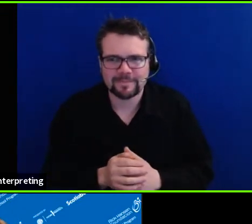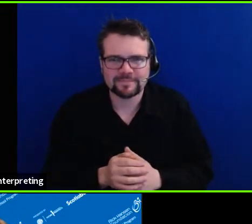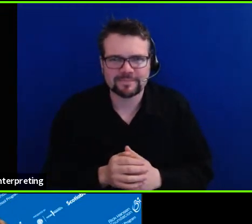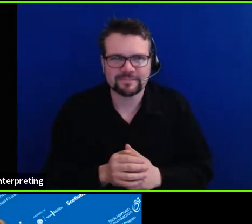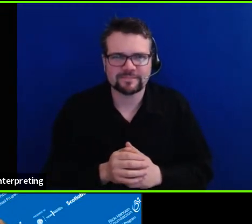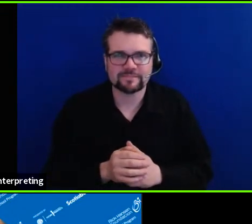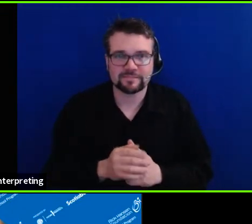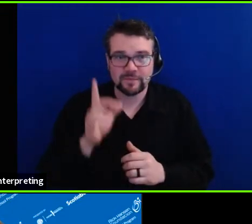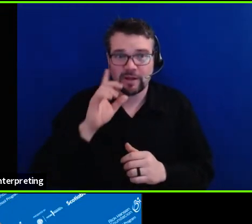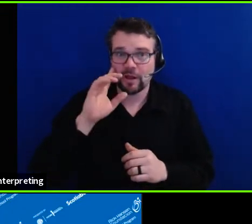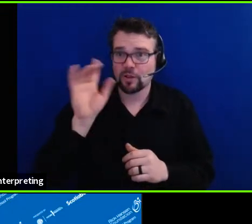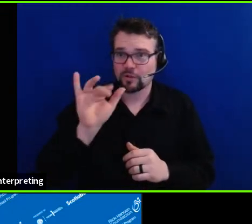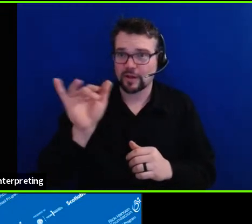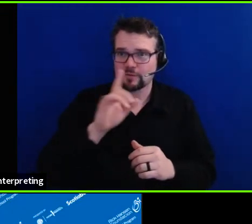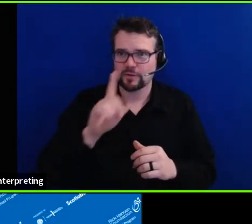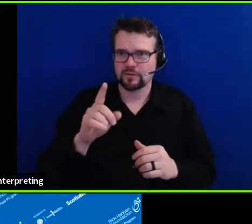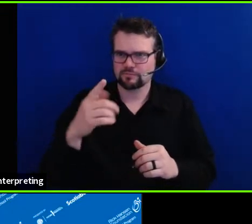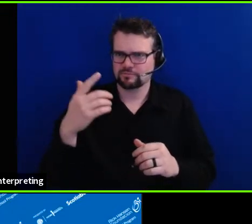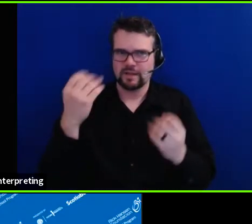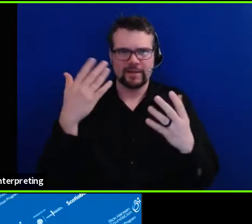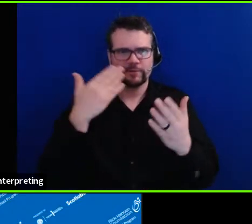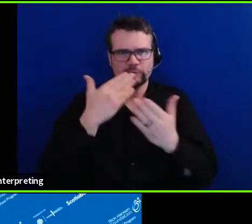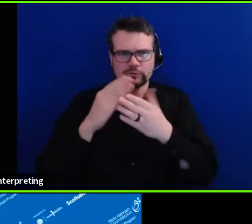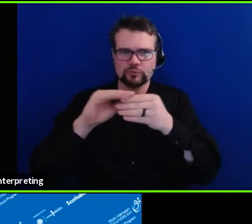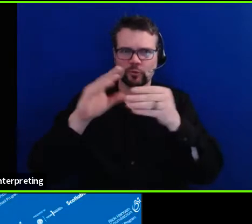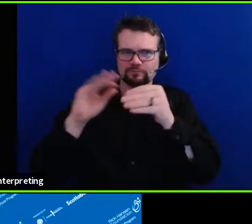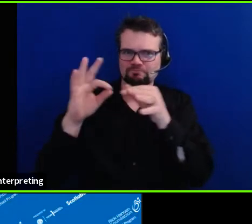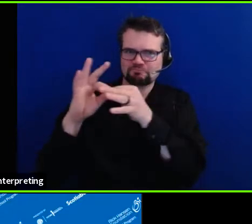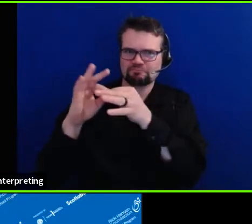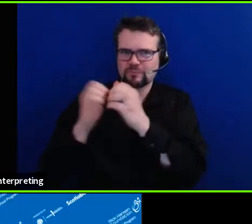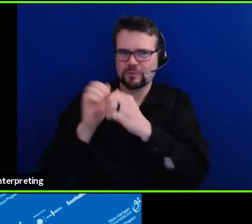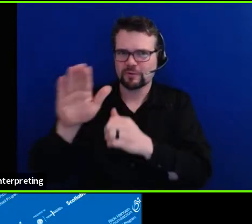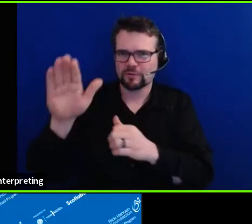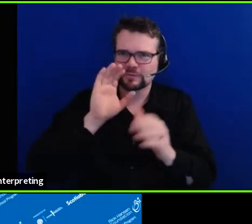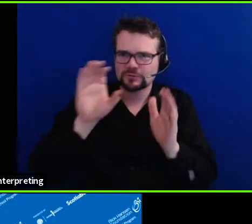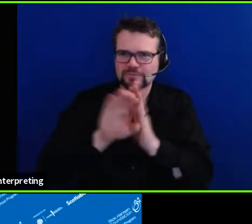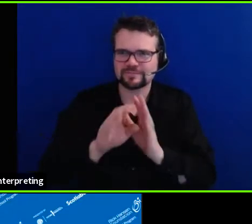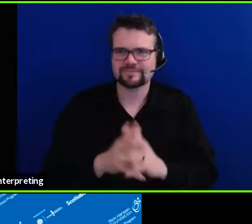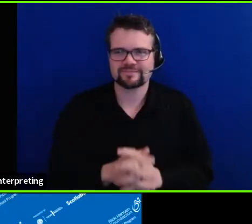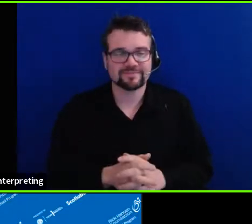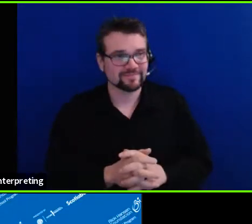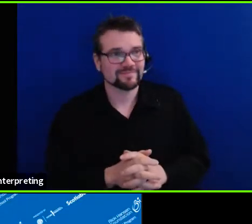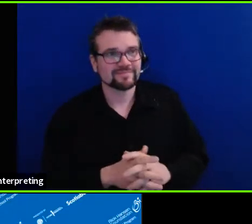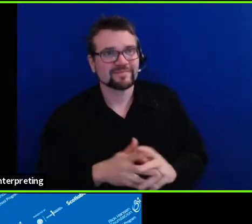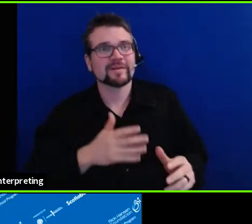IT LOOKS LIKE THERE A LOT OF GOOD STORIES THAT GO ALONG WITH THAT. >> MY SON'S ART ON ONE SIDE.